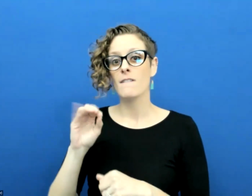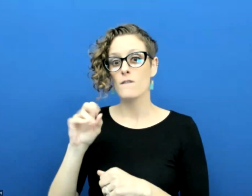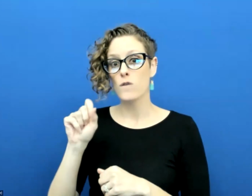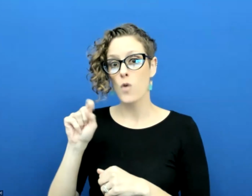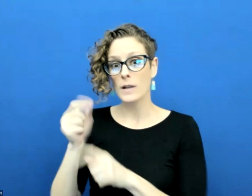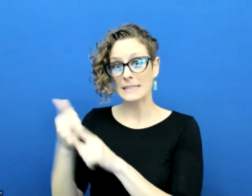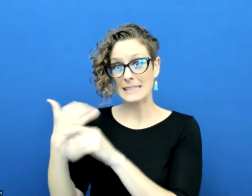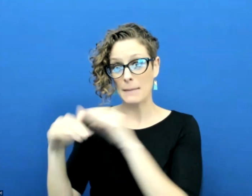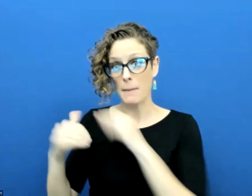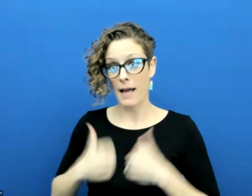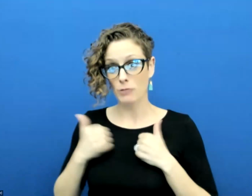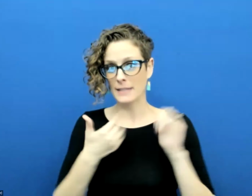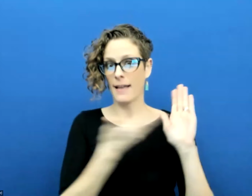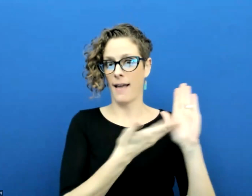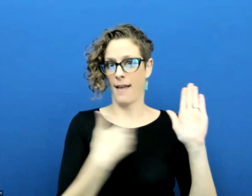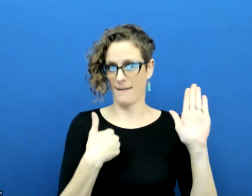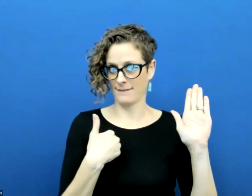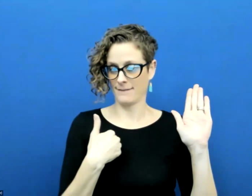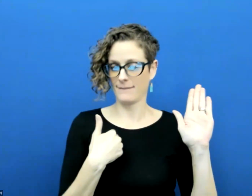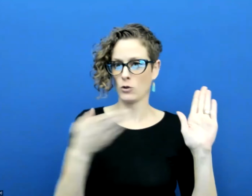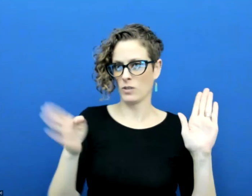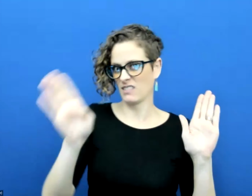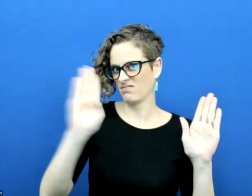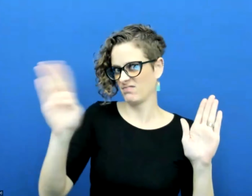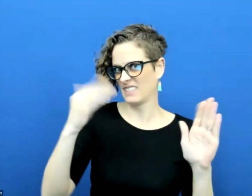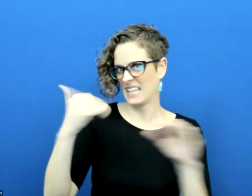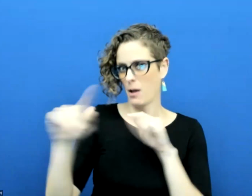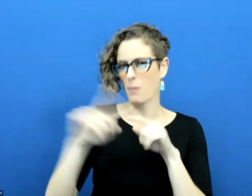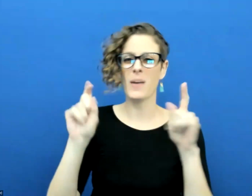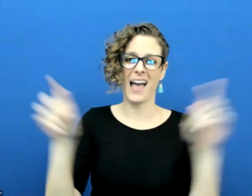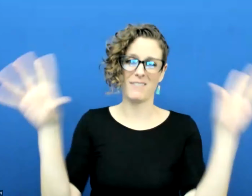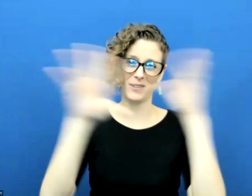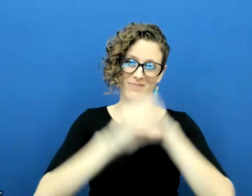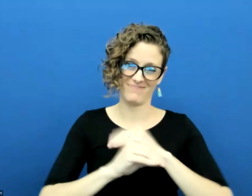to send them any of those questions directly but we have to let you guys go because our